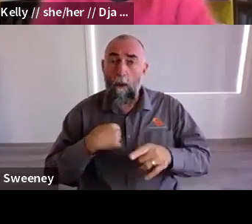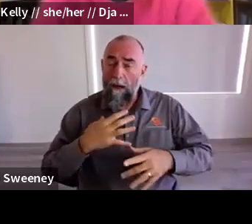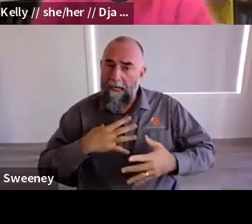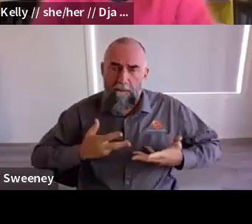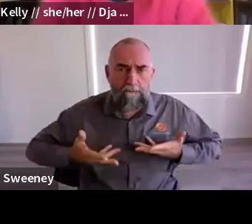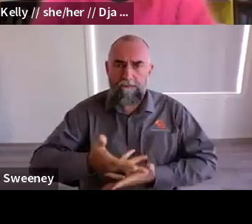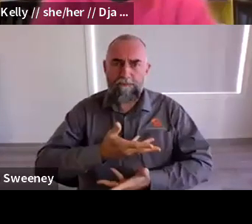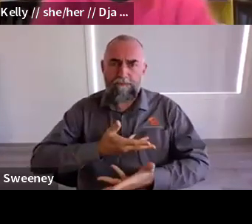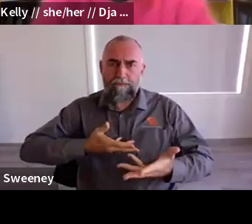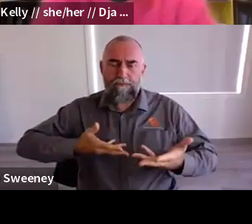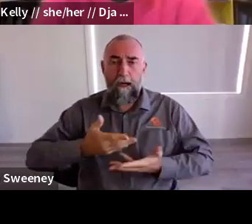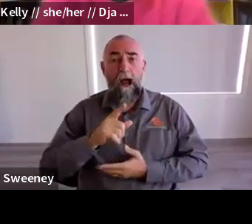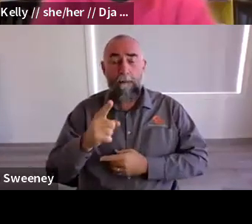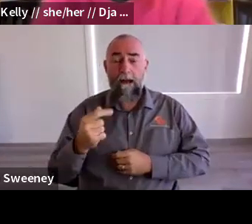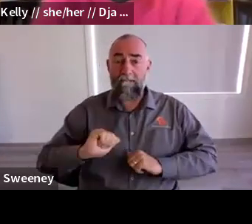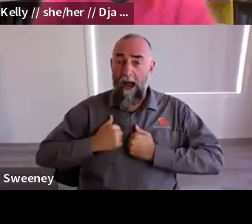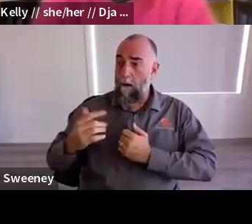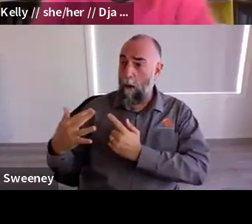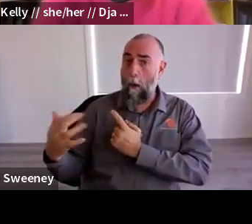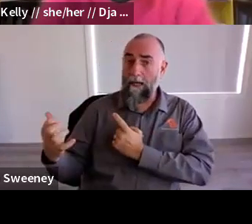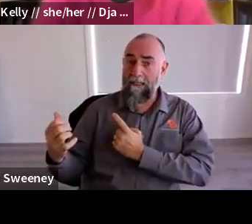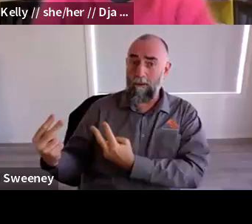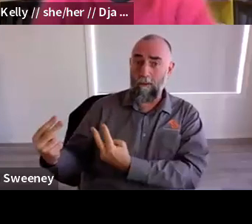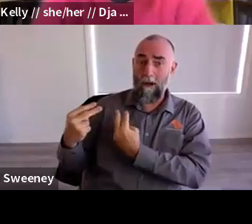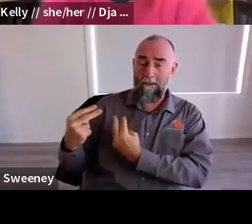appreciating where you said we assume we all have the same ethics, and